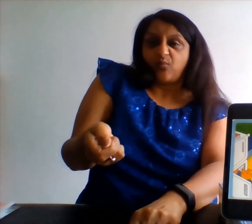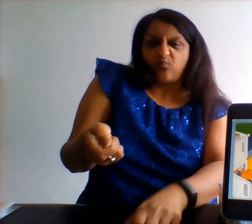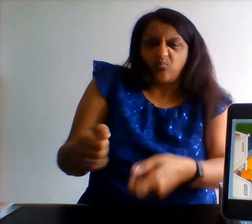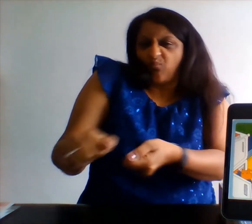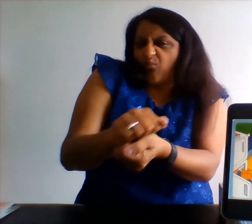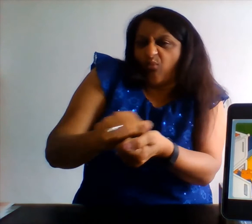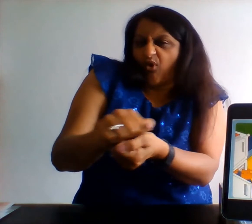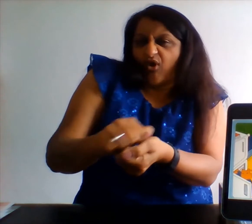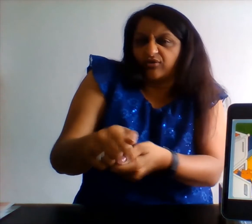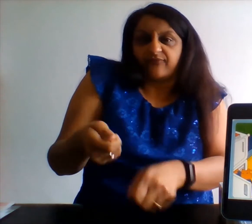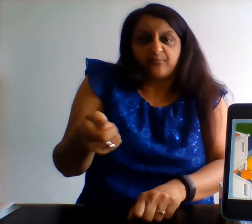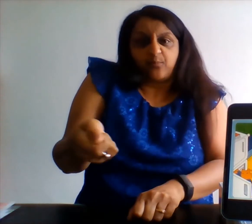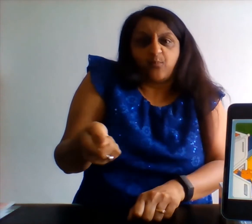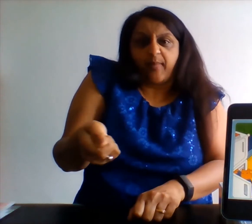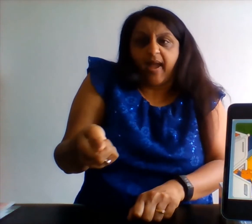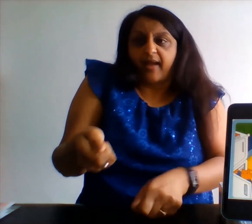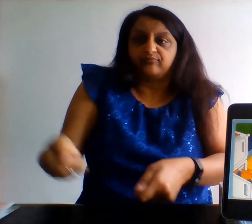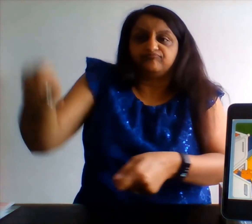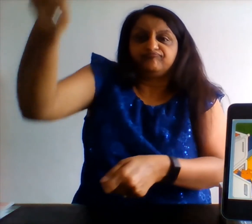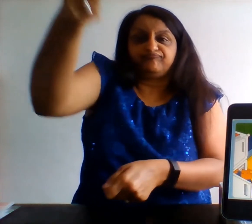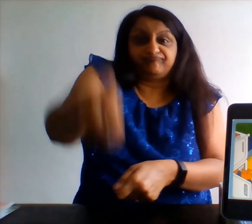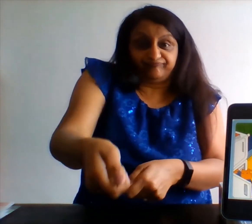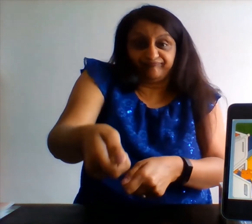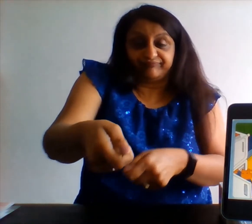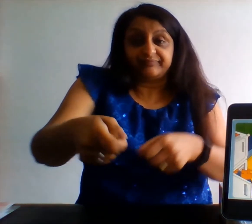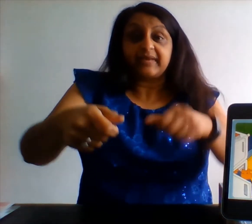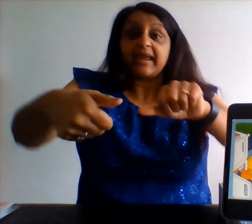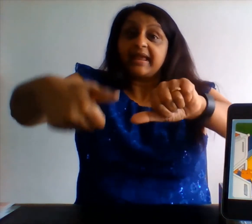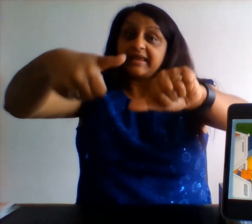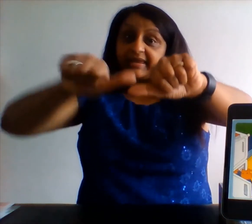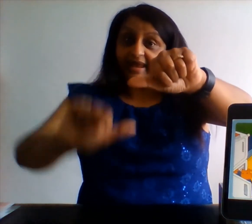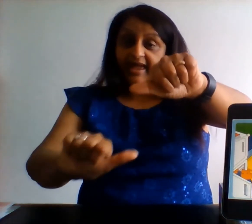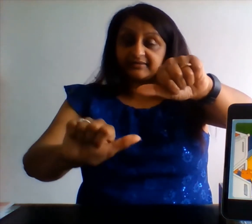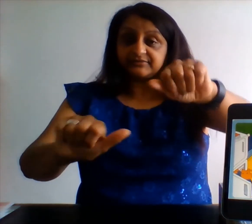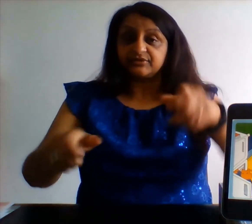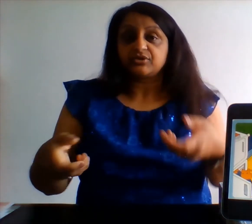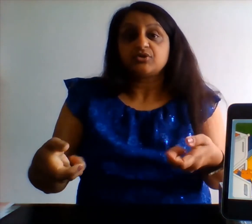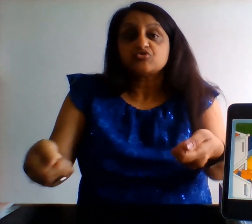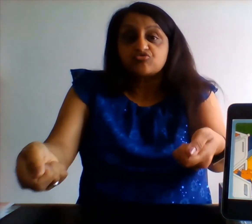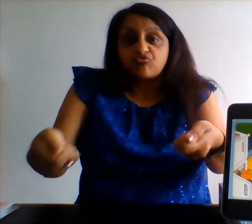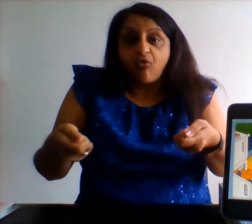So when you finished cooking, wash the frying pan and leave it on the draining board.